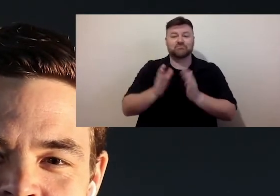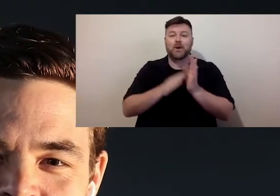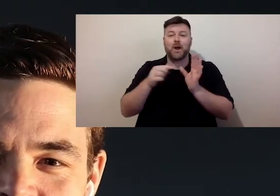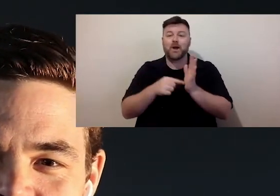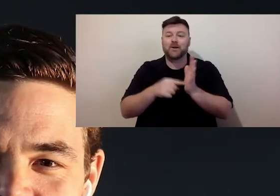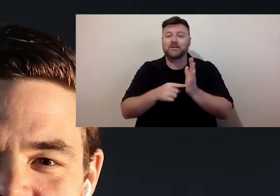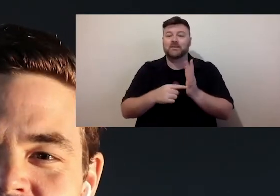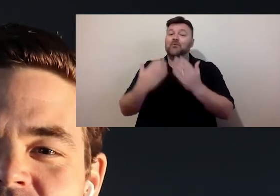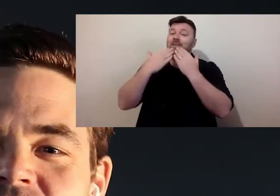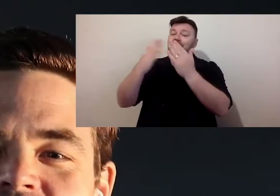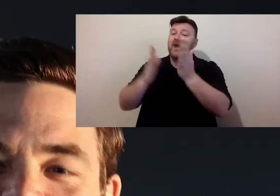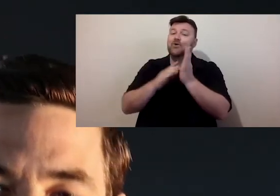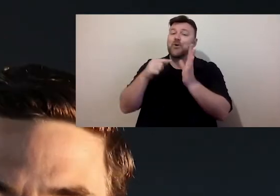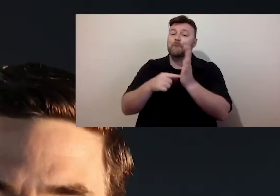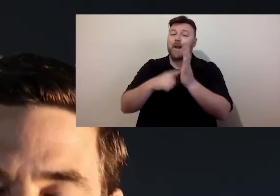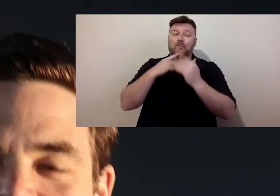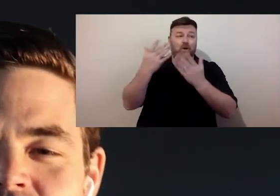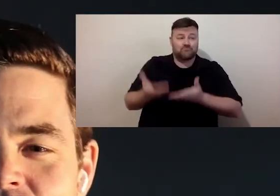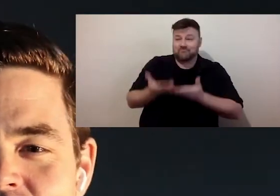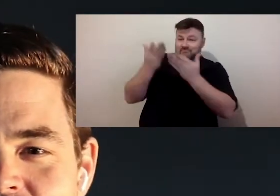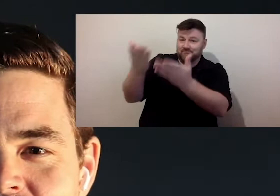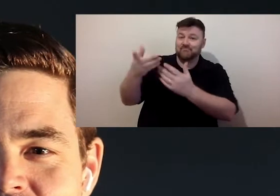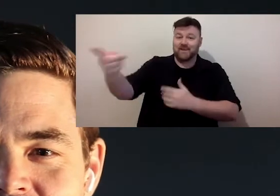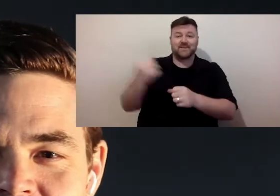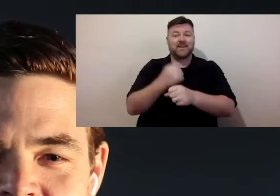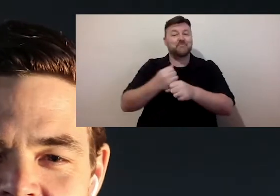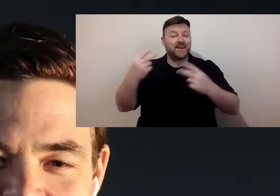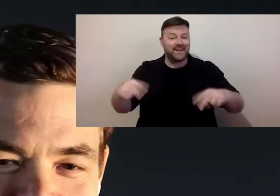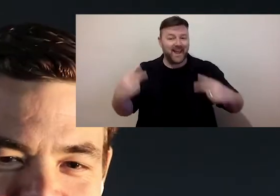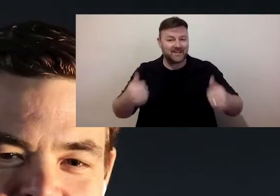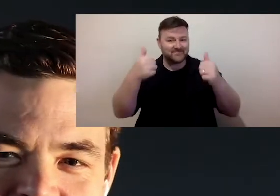I'm going to hand over to you, and - let's try and make a dance GIF! Wow, I'm going to try